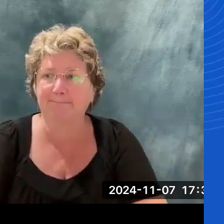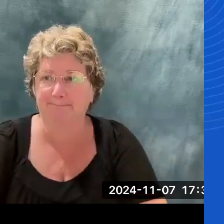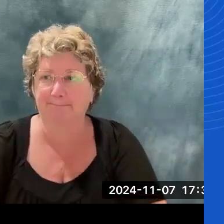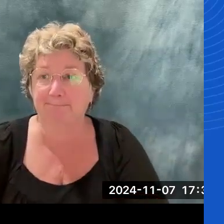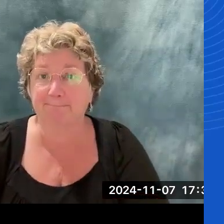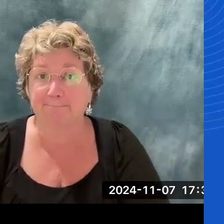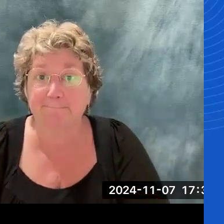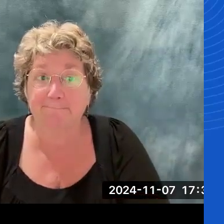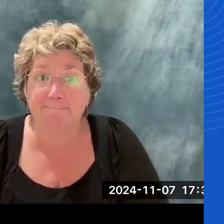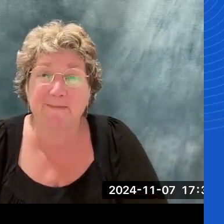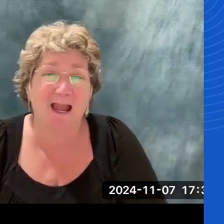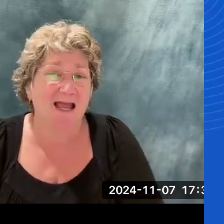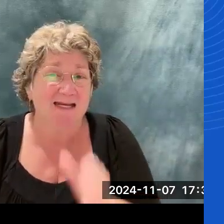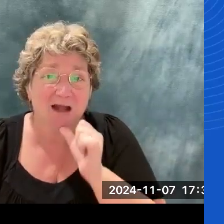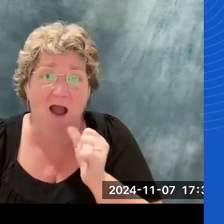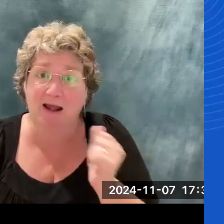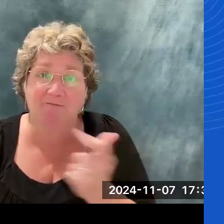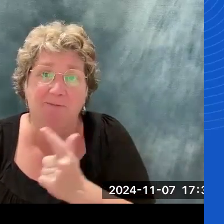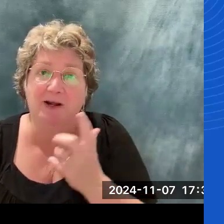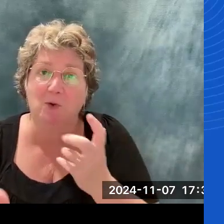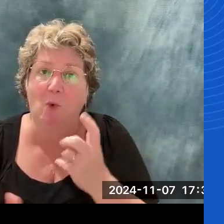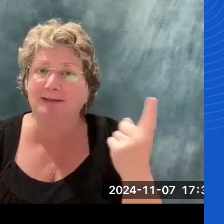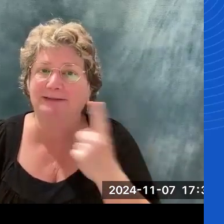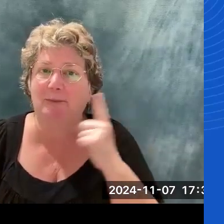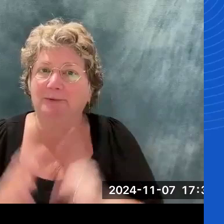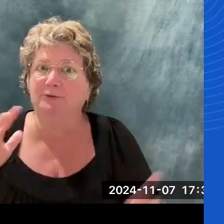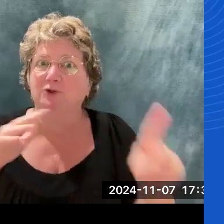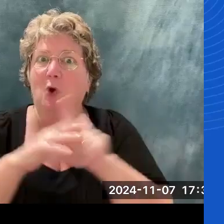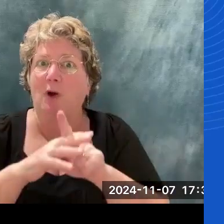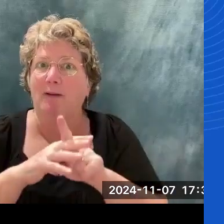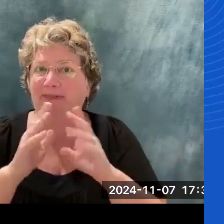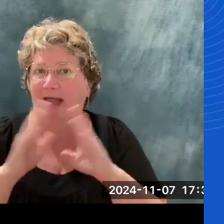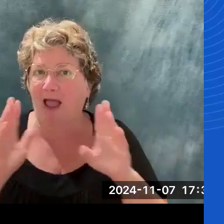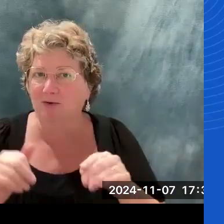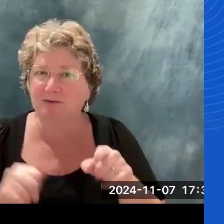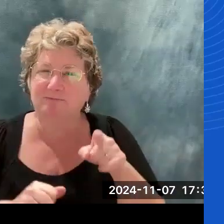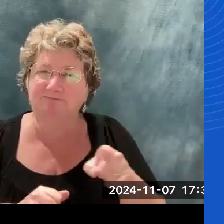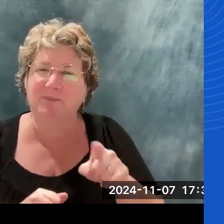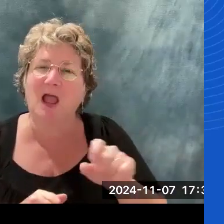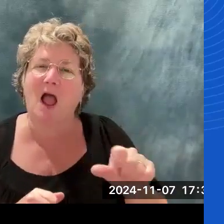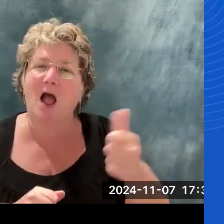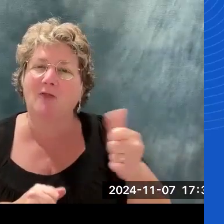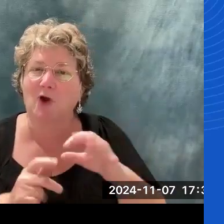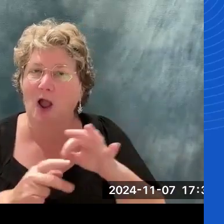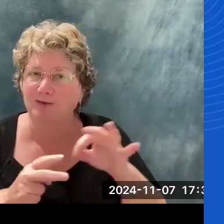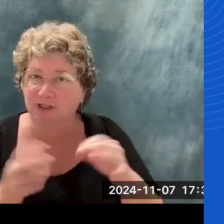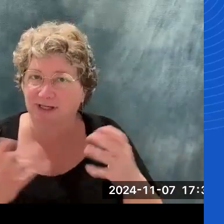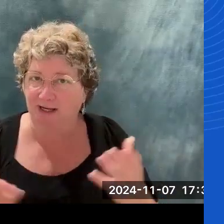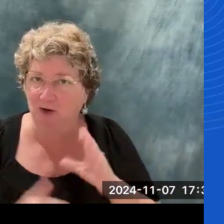or be in their house, so this is another option that we have available here in Connecticut, where you can go to a center.